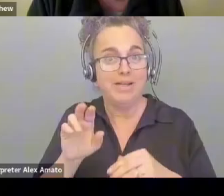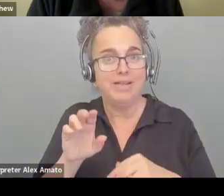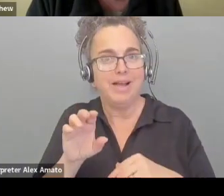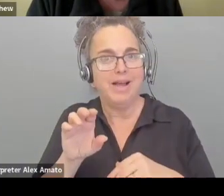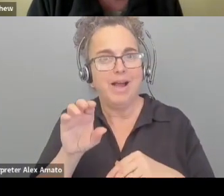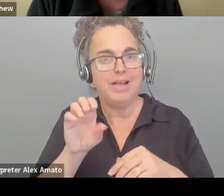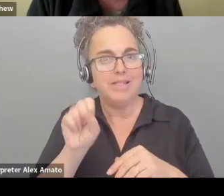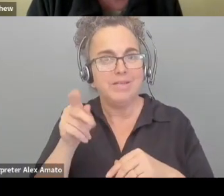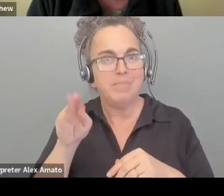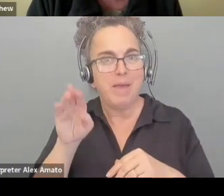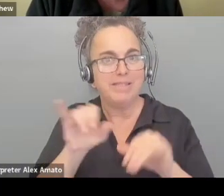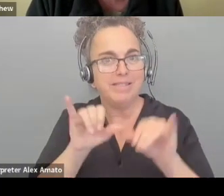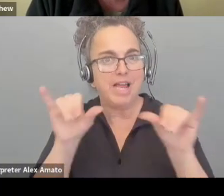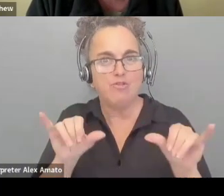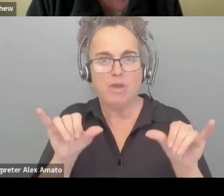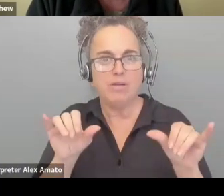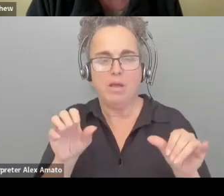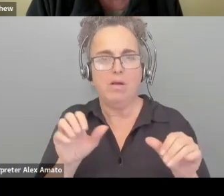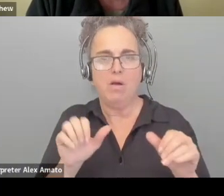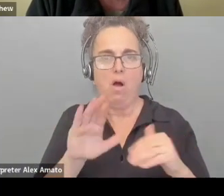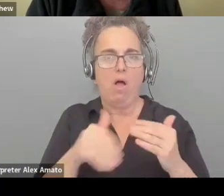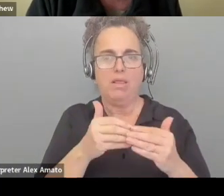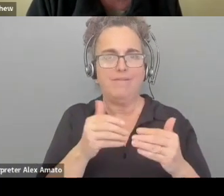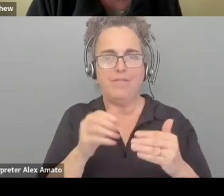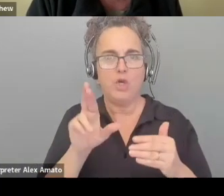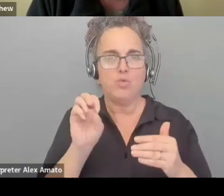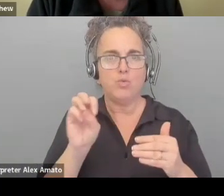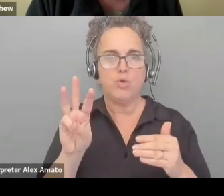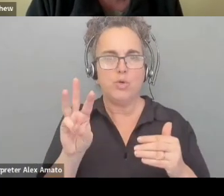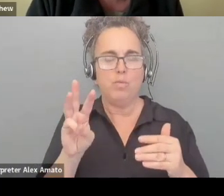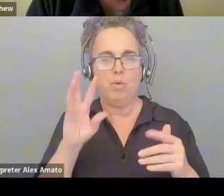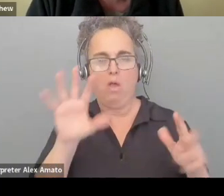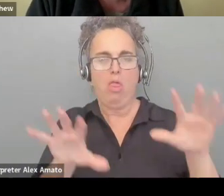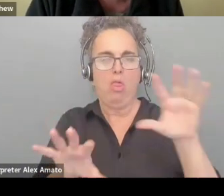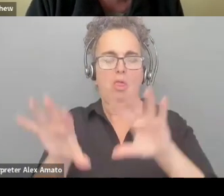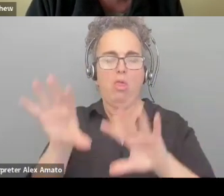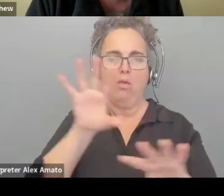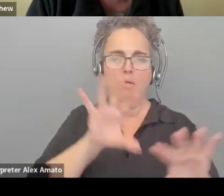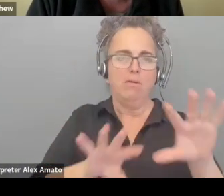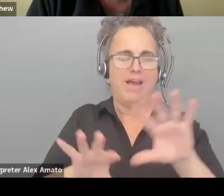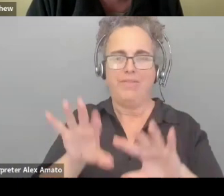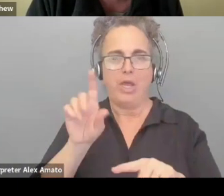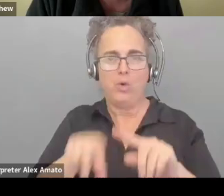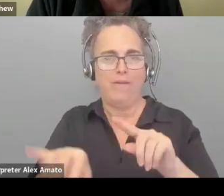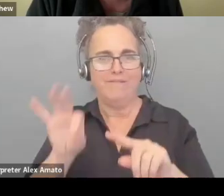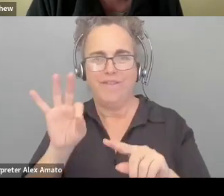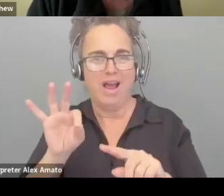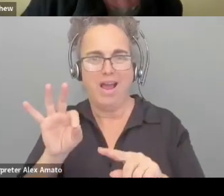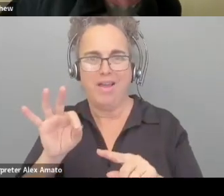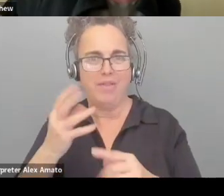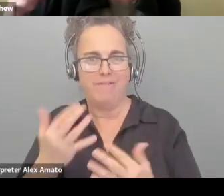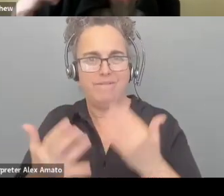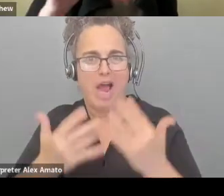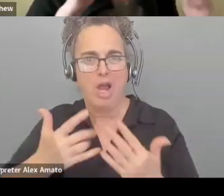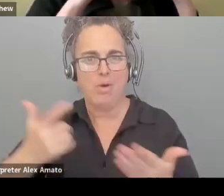all of the crew got disoriented because, and they were trying to find the fire extinguisher and it took them extra time because they were,